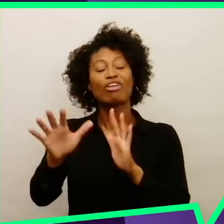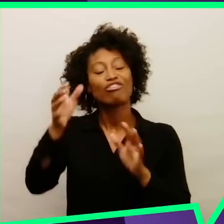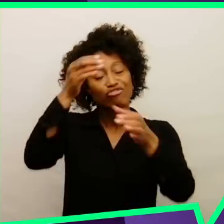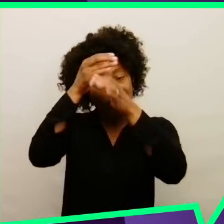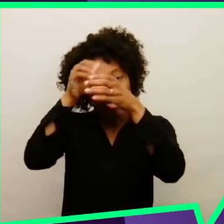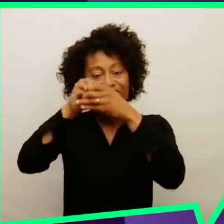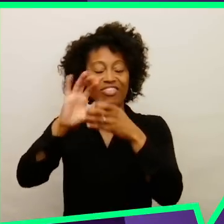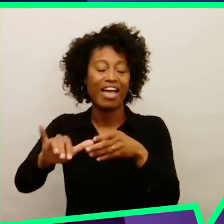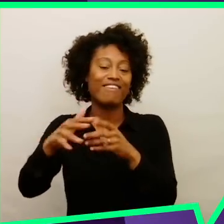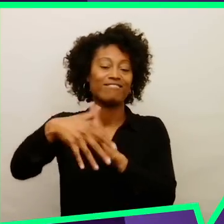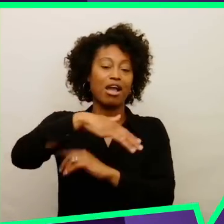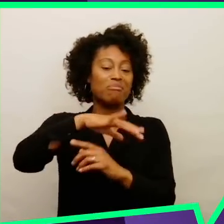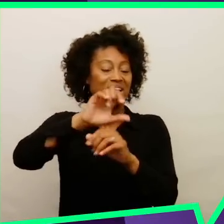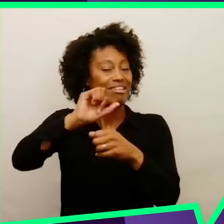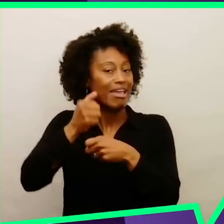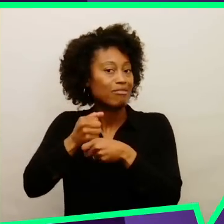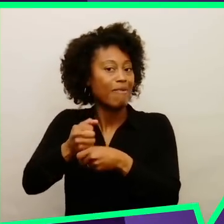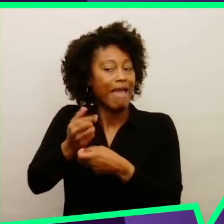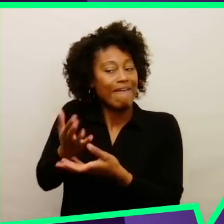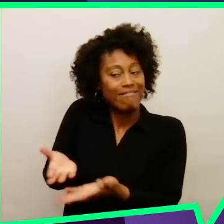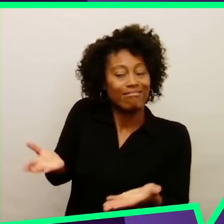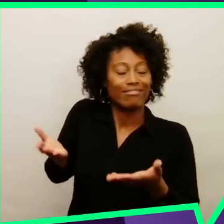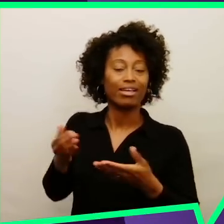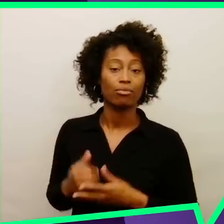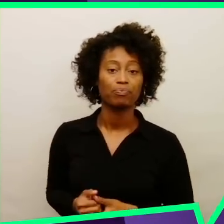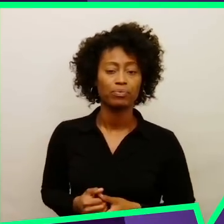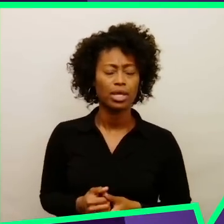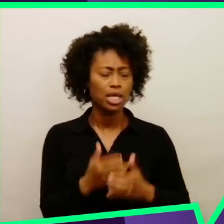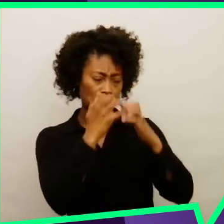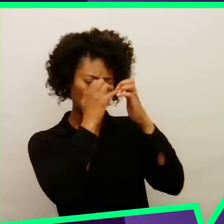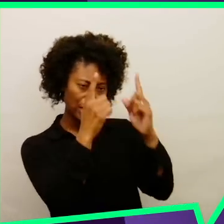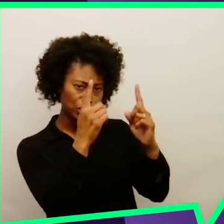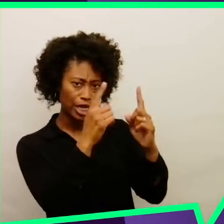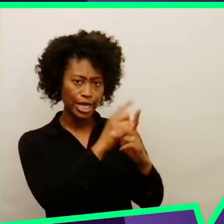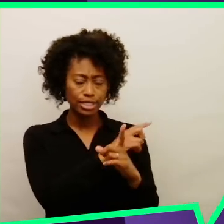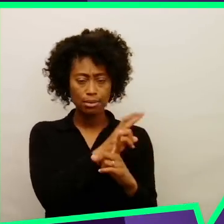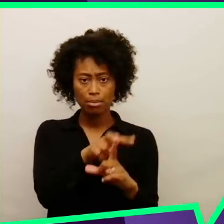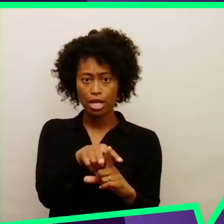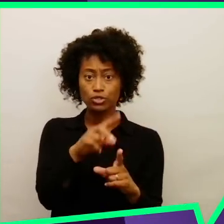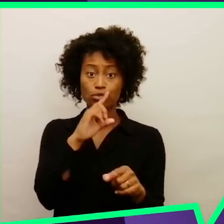How does education play in the real world for architects that